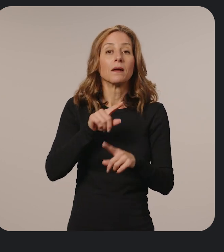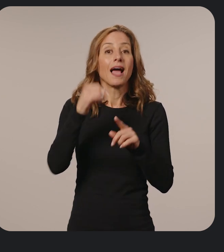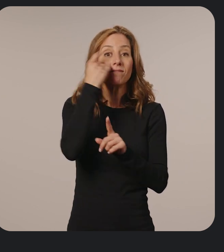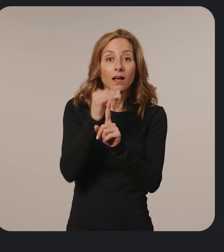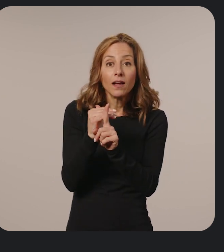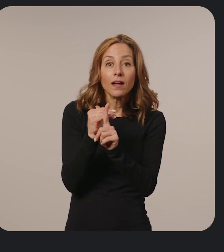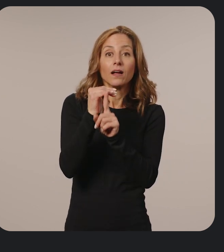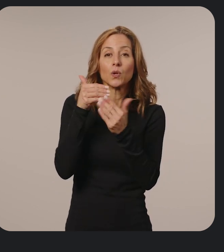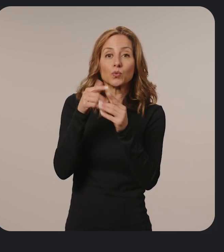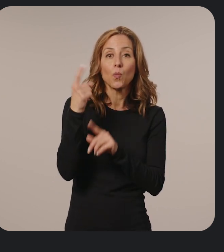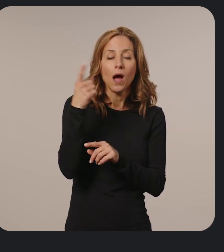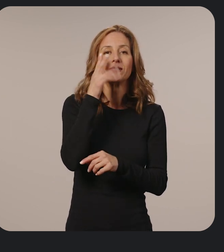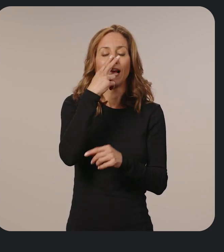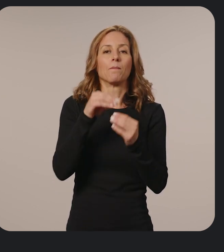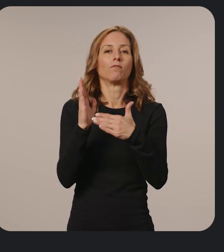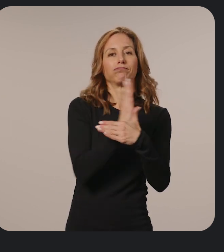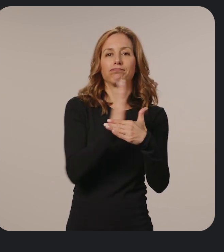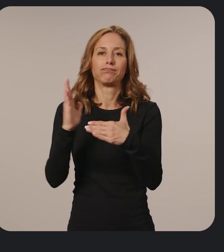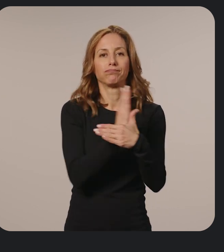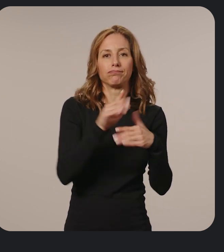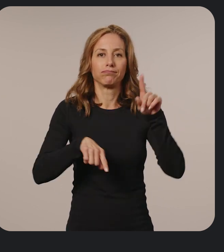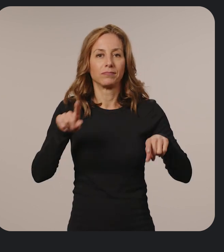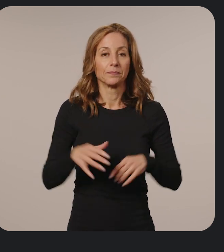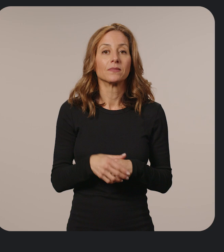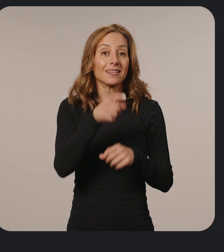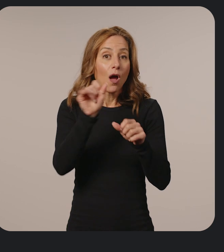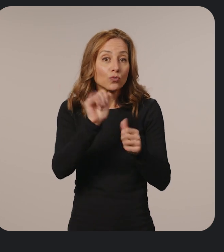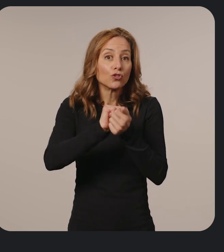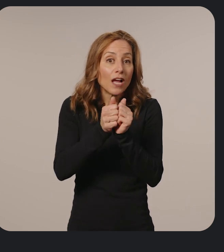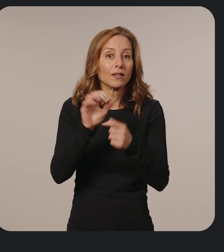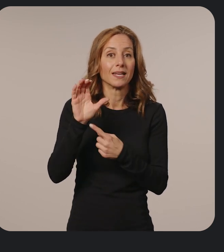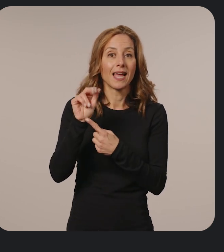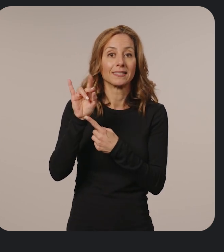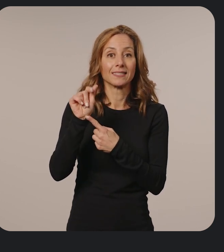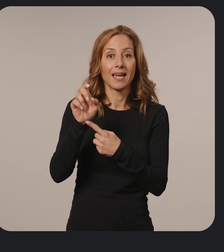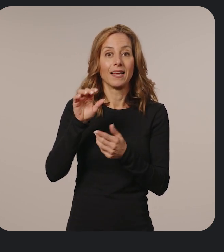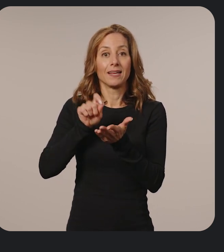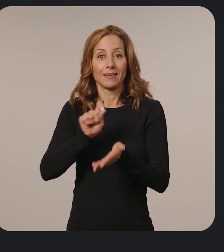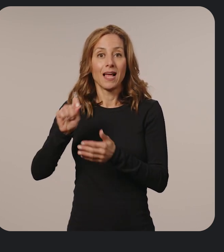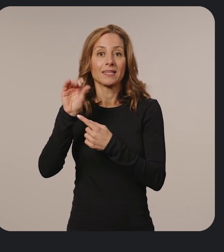You can also change the candidate count parameter, which tells the model to return multiple responses sorted descending by confidence.